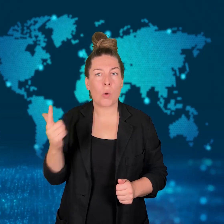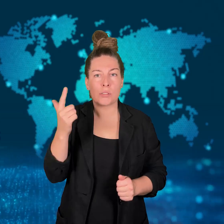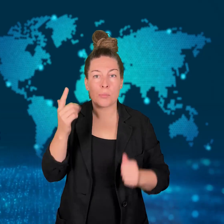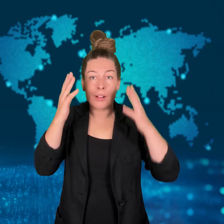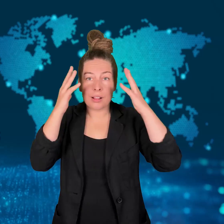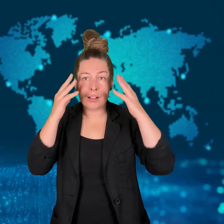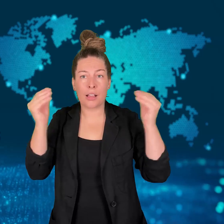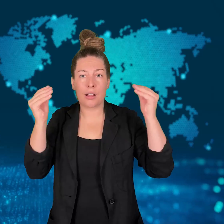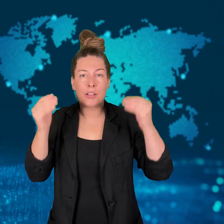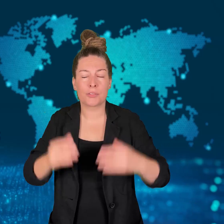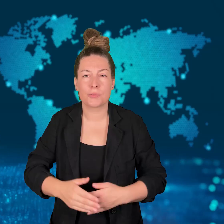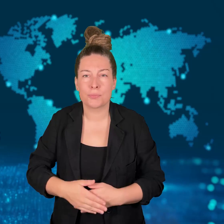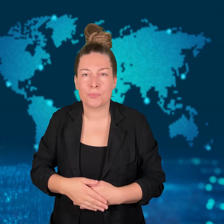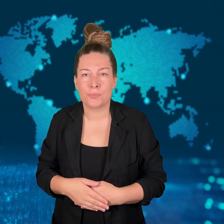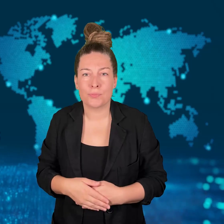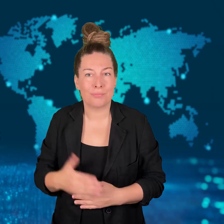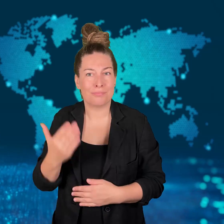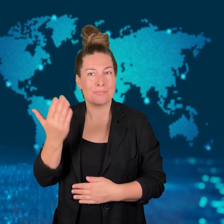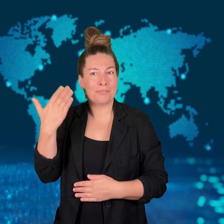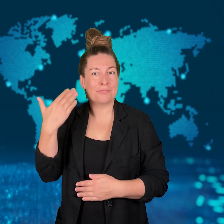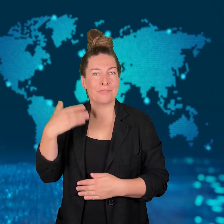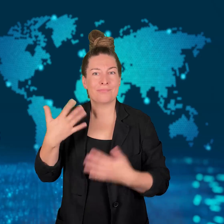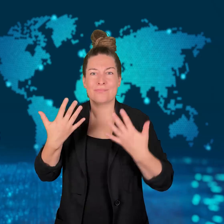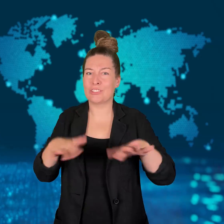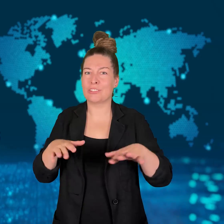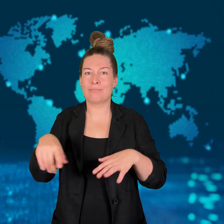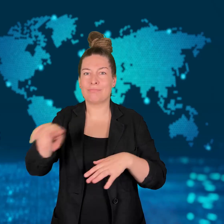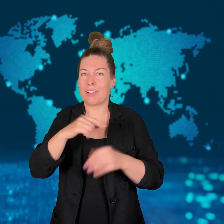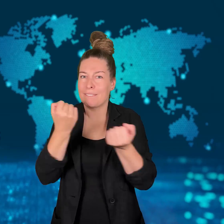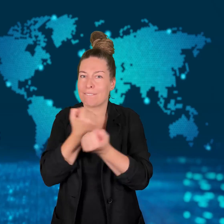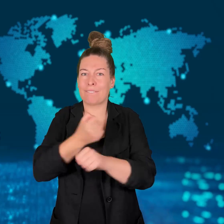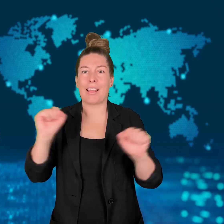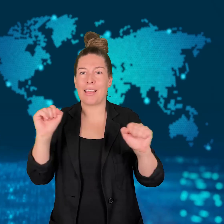In the past, there has been a wide area of free movement.